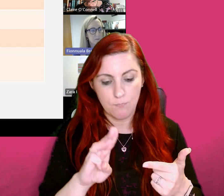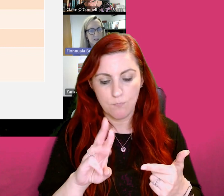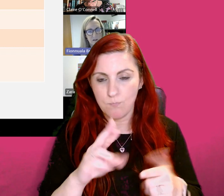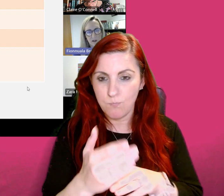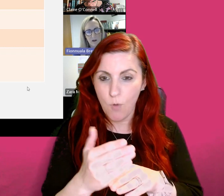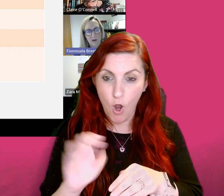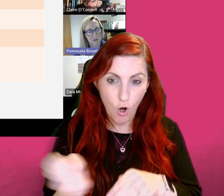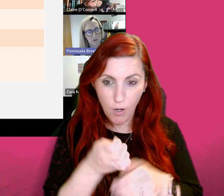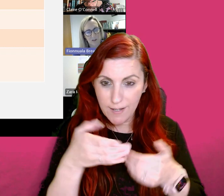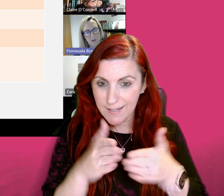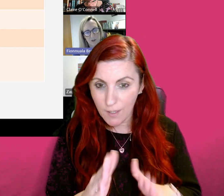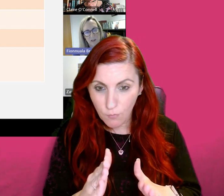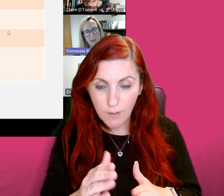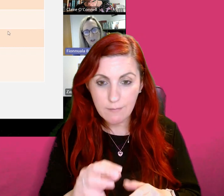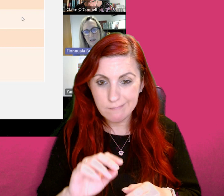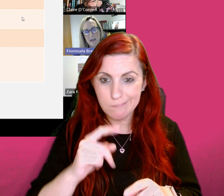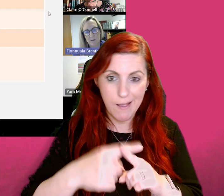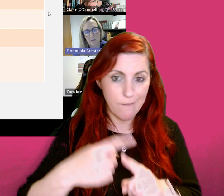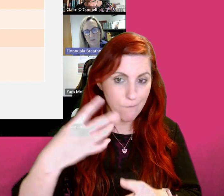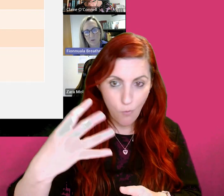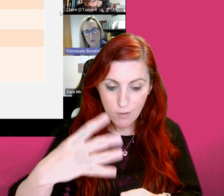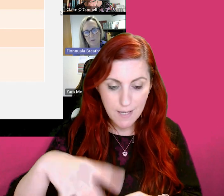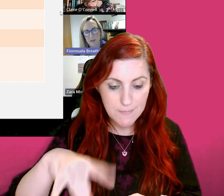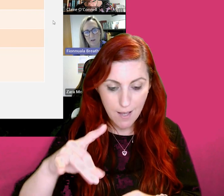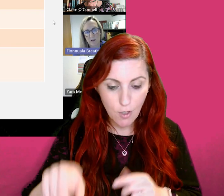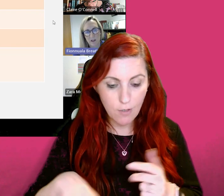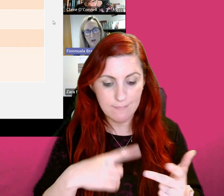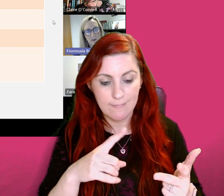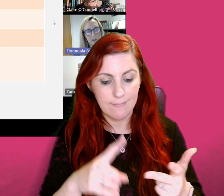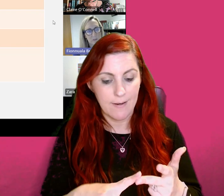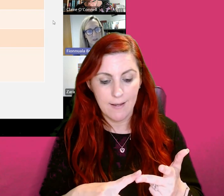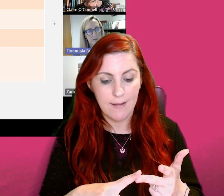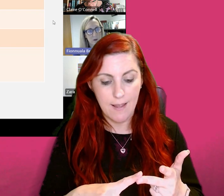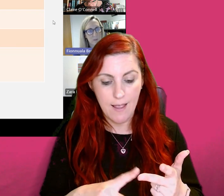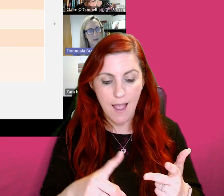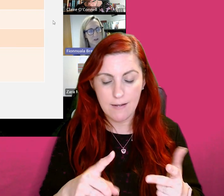times higher and large for gestational age um is four times higher than the non-diabetes population